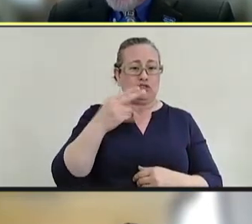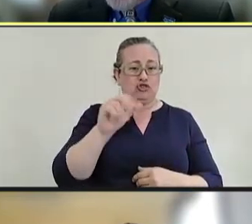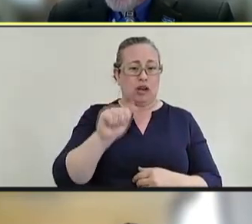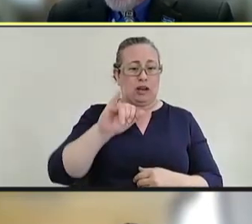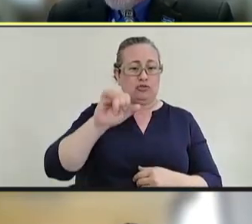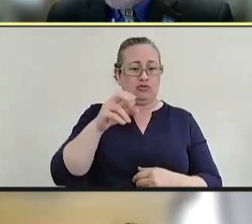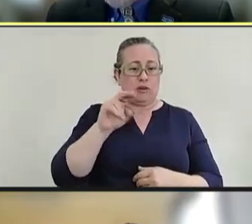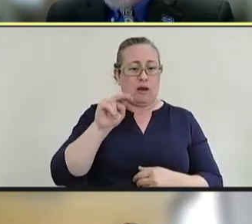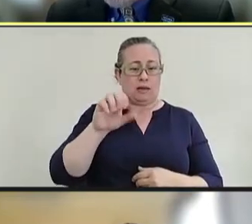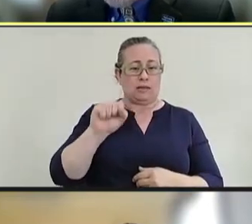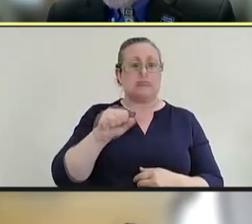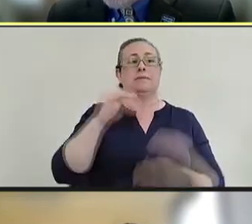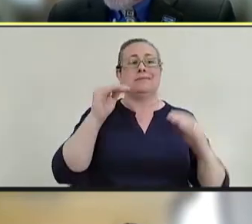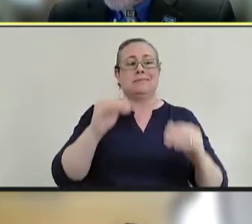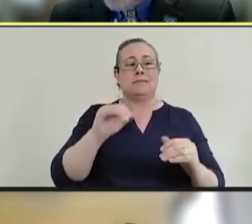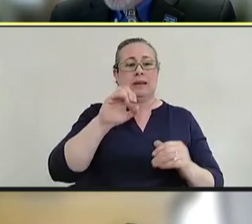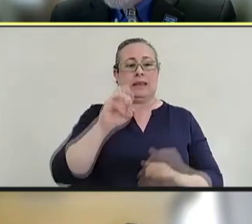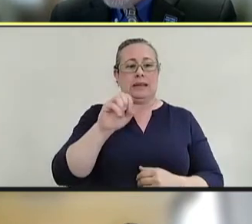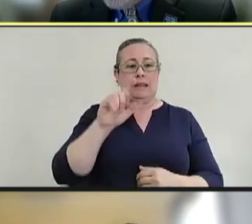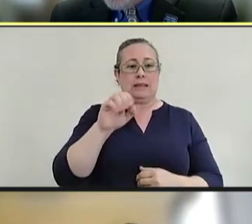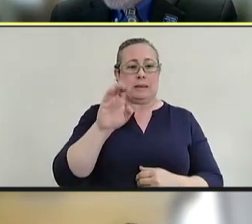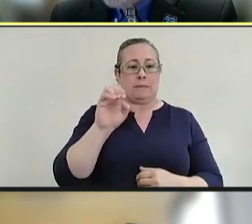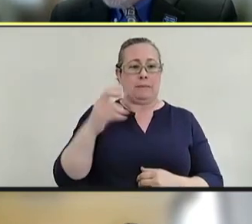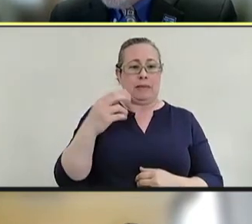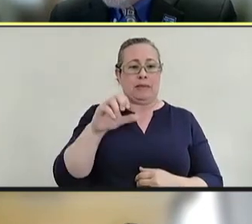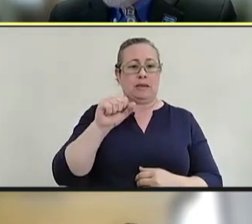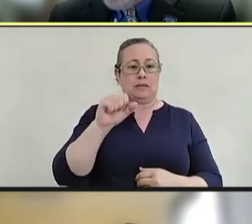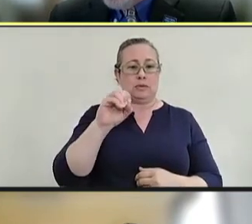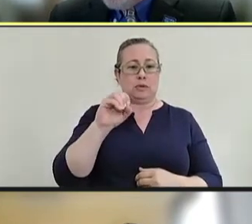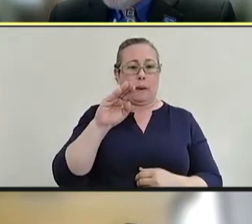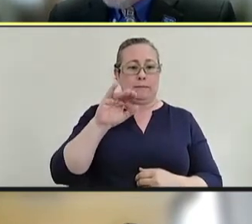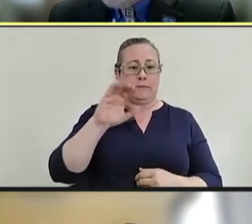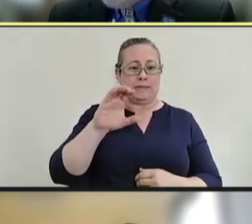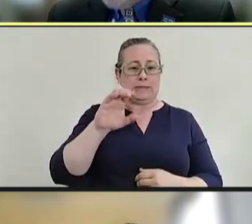and then Elizabeth Sopcich from AMDA, Society of Prostitute and